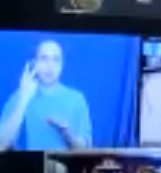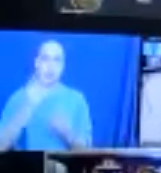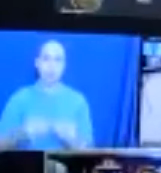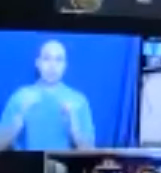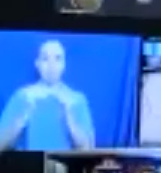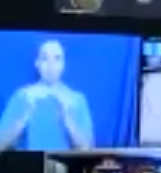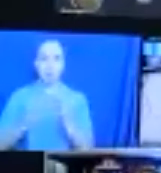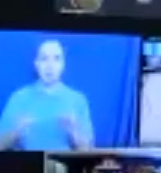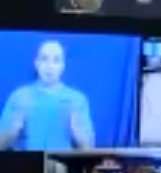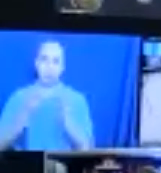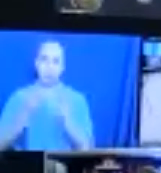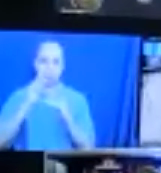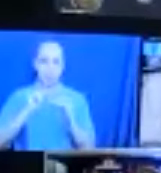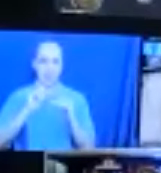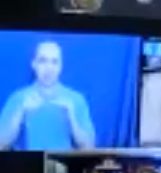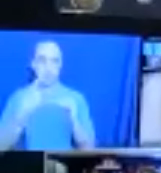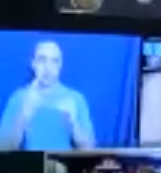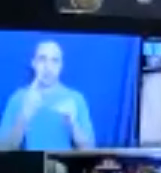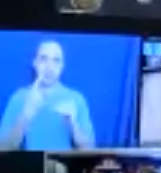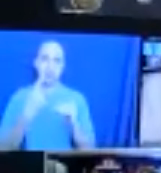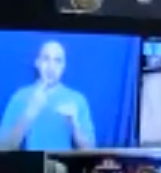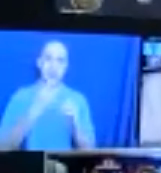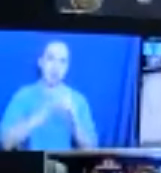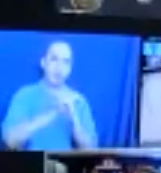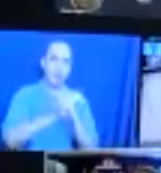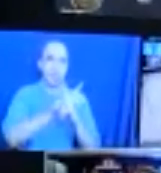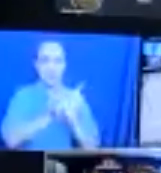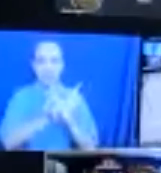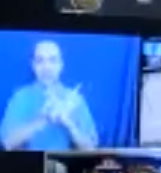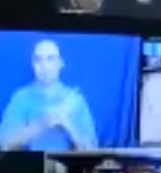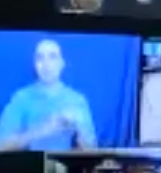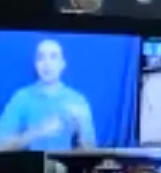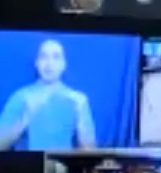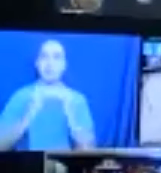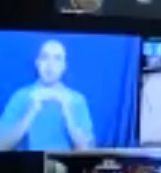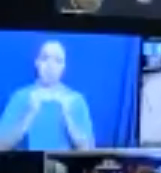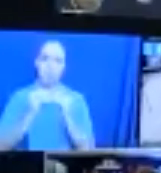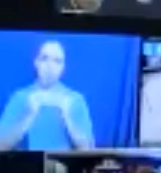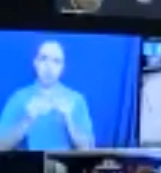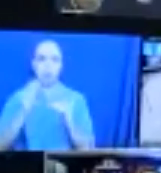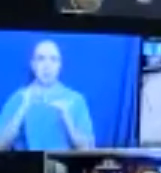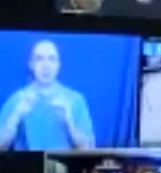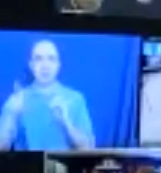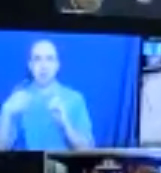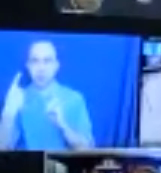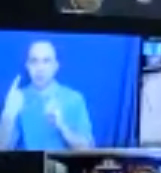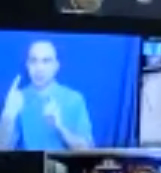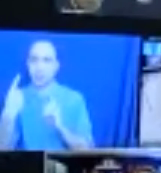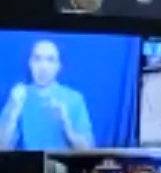EXERCISE THE HIND IT. -- BEHIND IT.